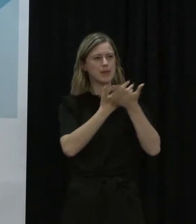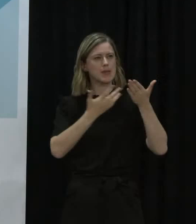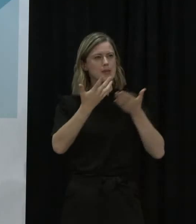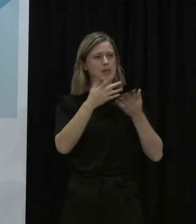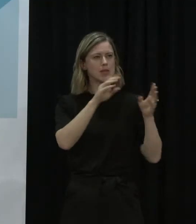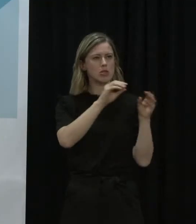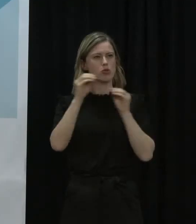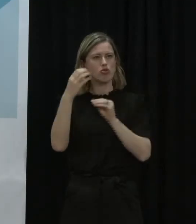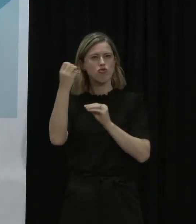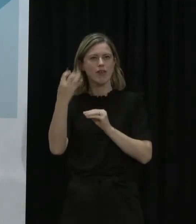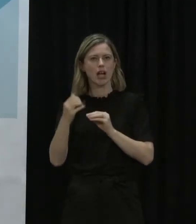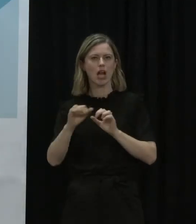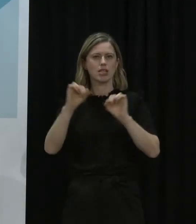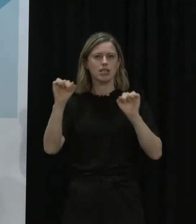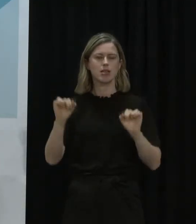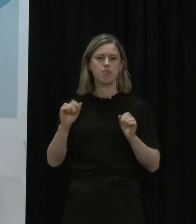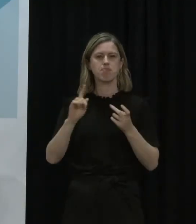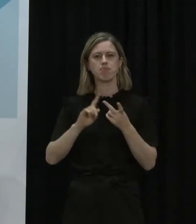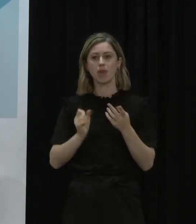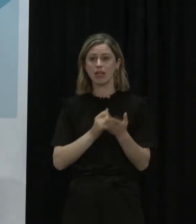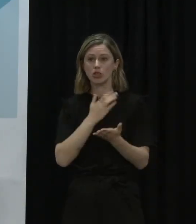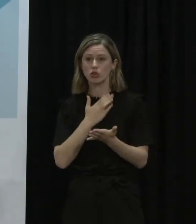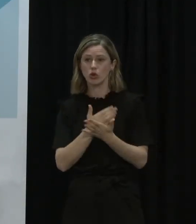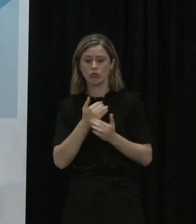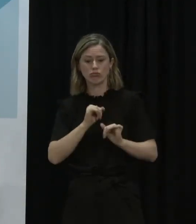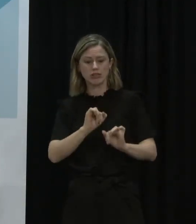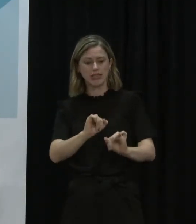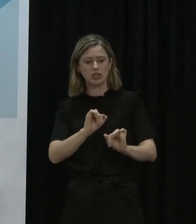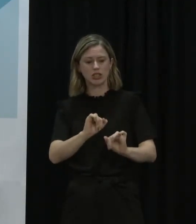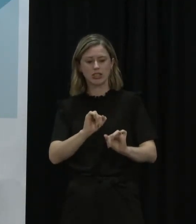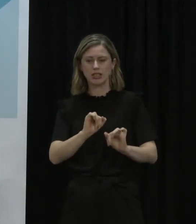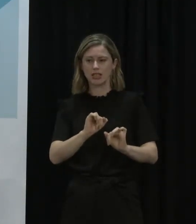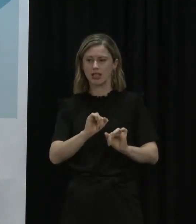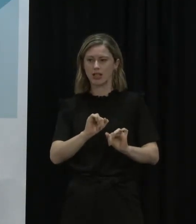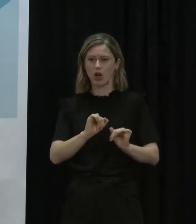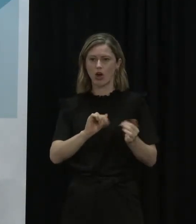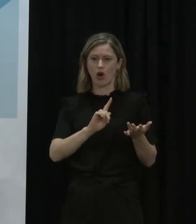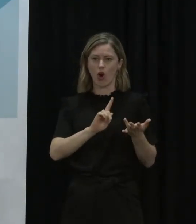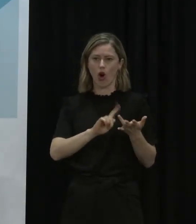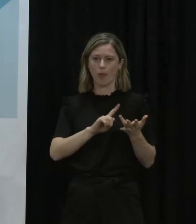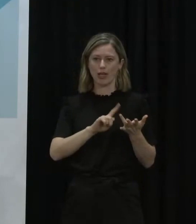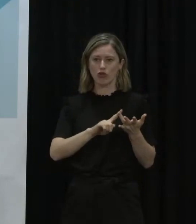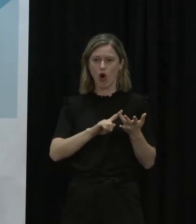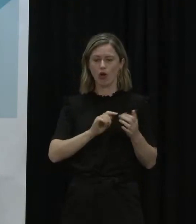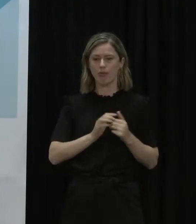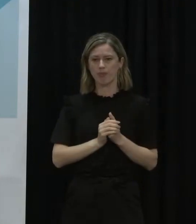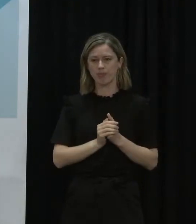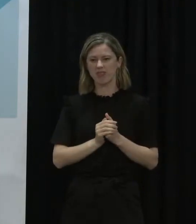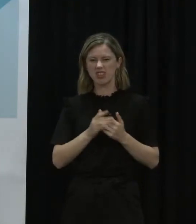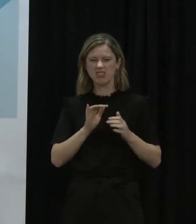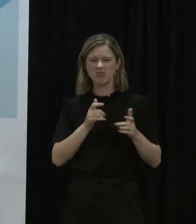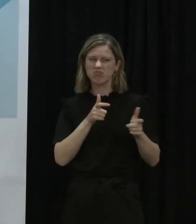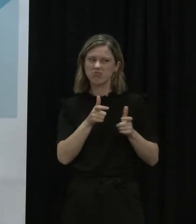I can hand on heart say that obviously with decisions that Cabinet around moving into the